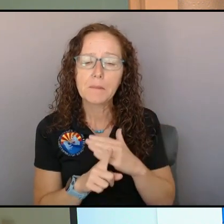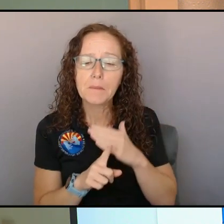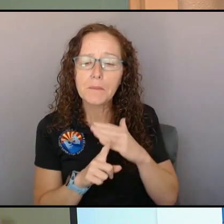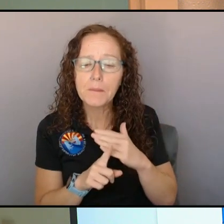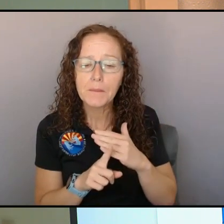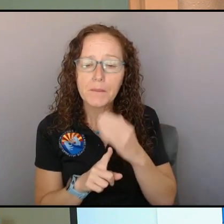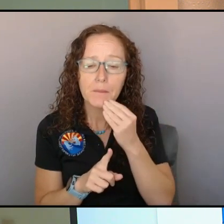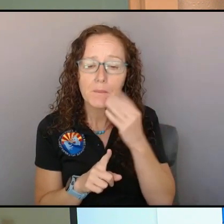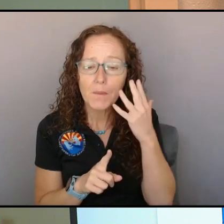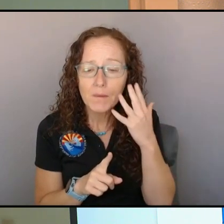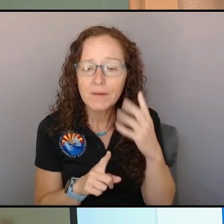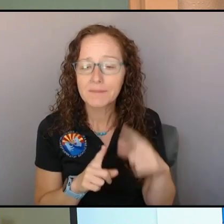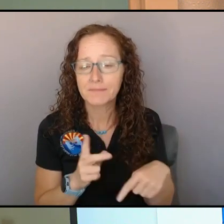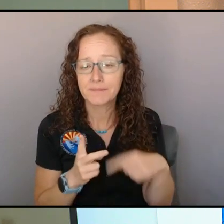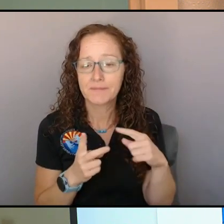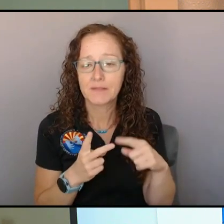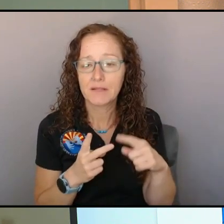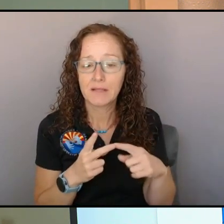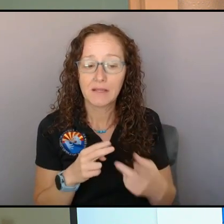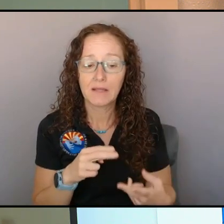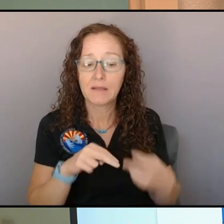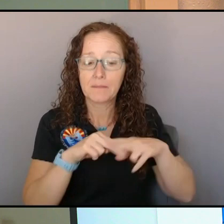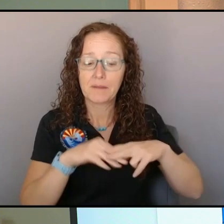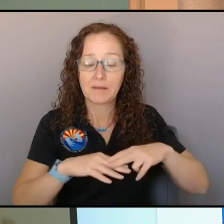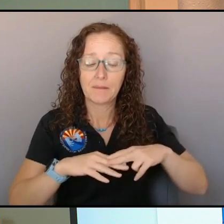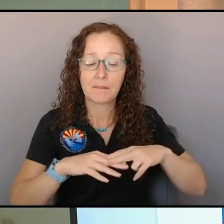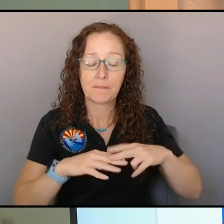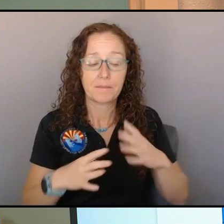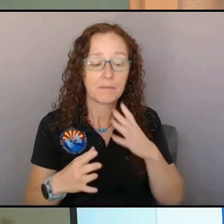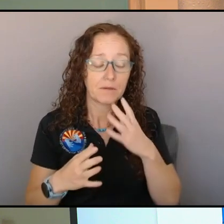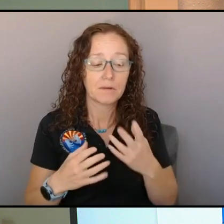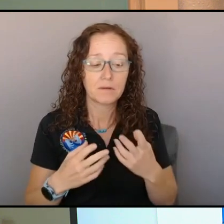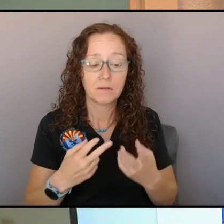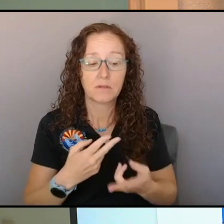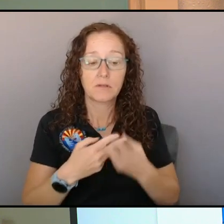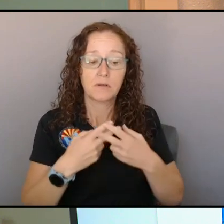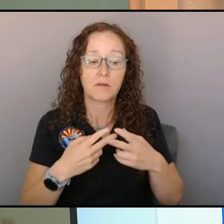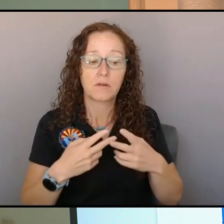our minimum humidity recovery, a bit more stable because of all